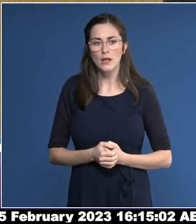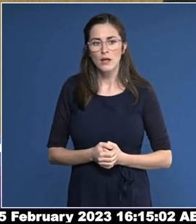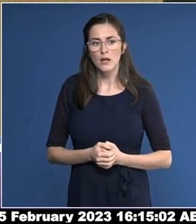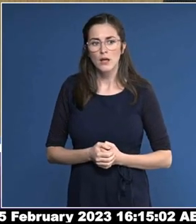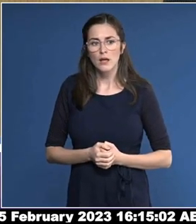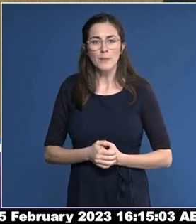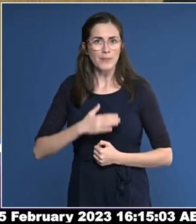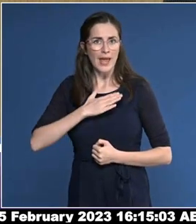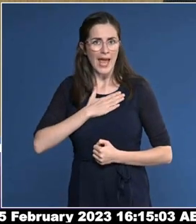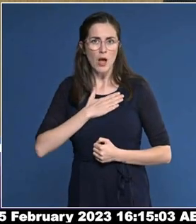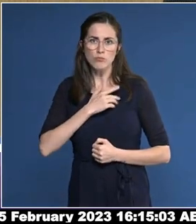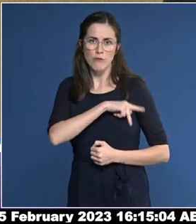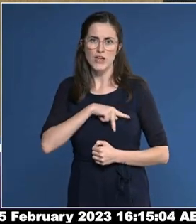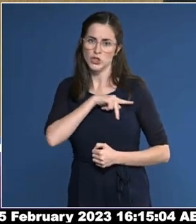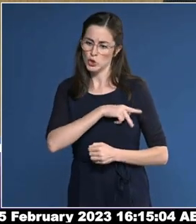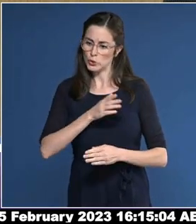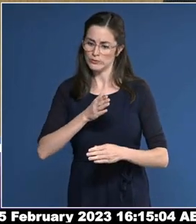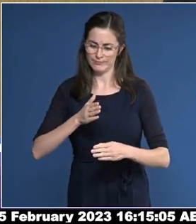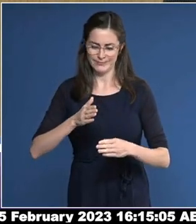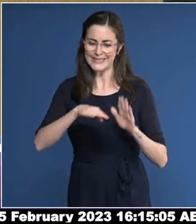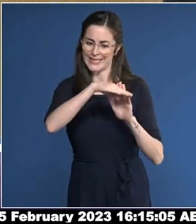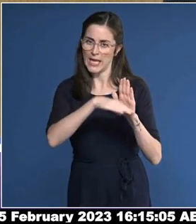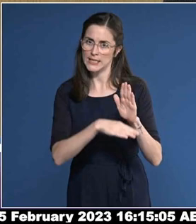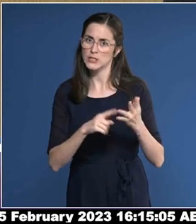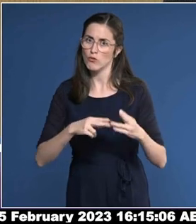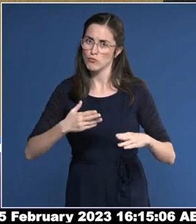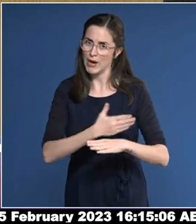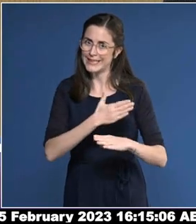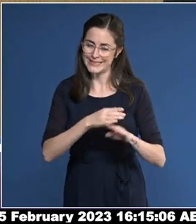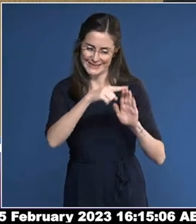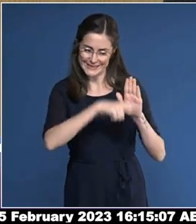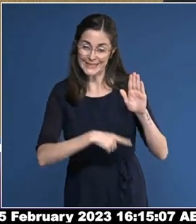standards of practice, DIA takes a view that if you are going to operate as an